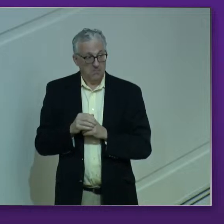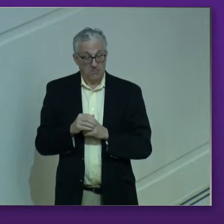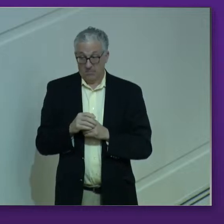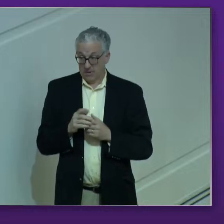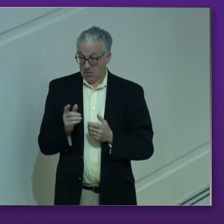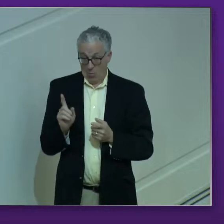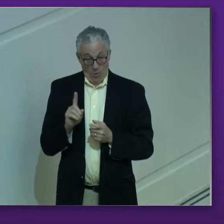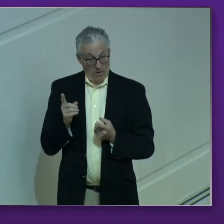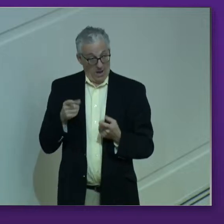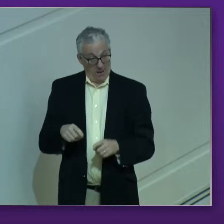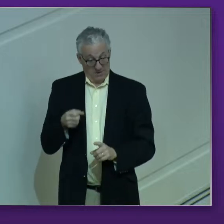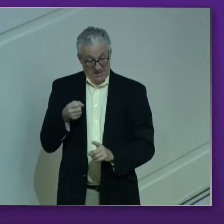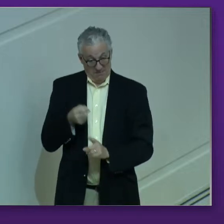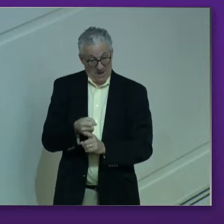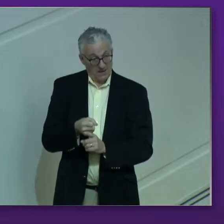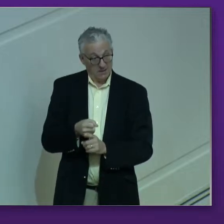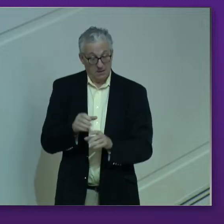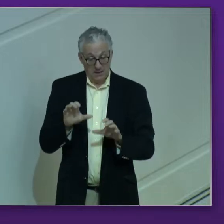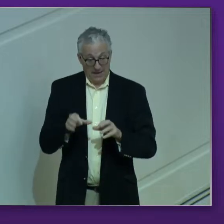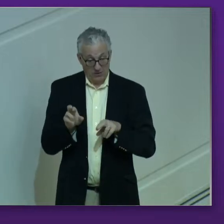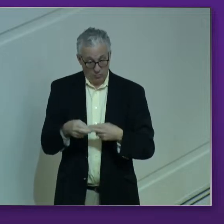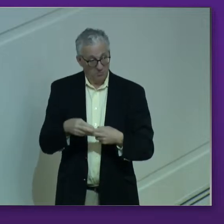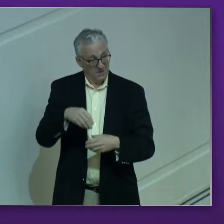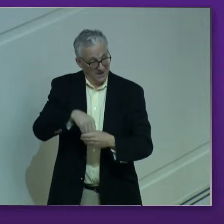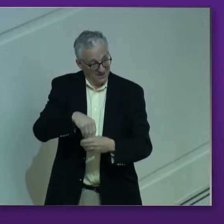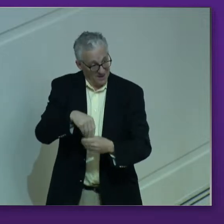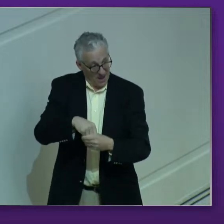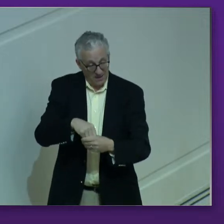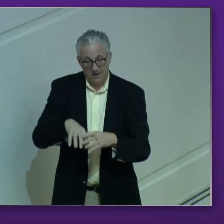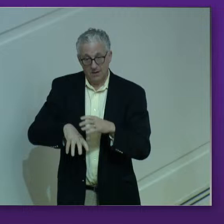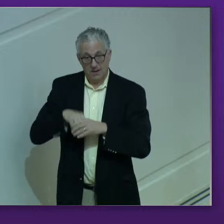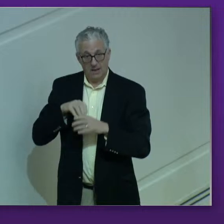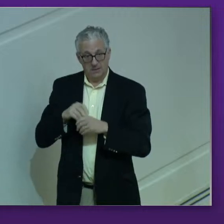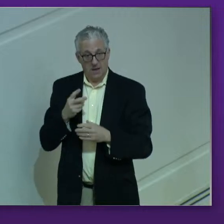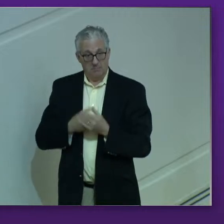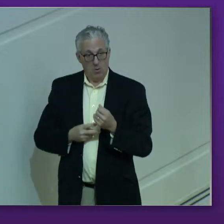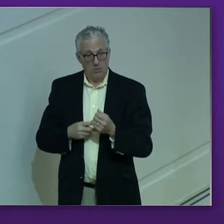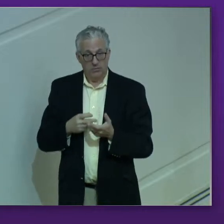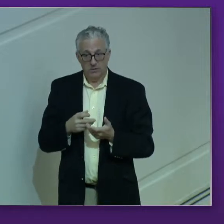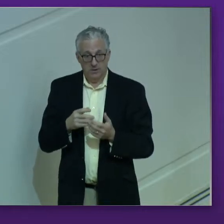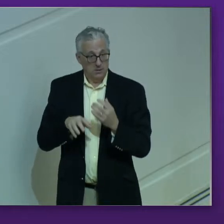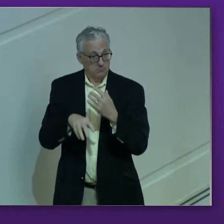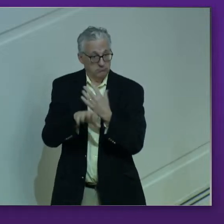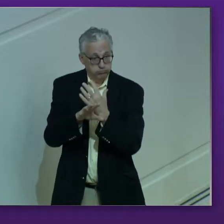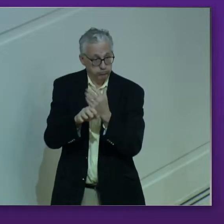KNOW THAT IMPACT IS HAPPENING EVERY DAY INSIDE AND OUTSIDE OF